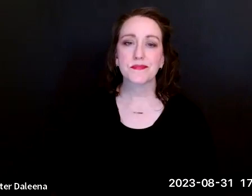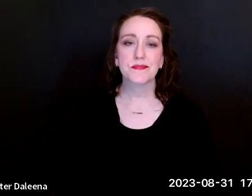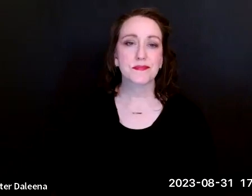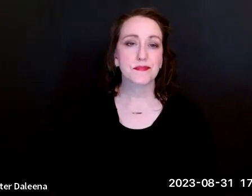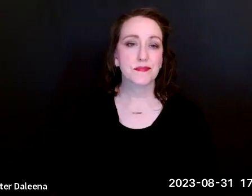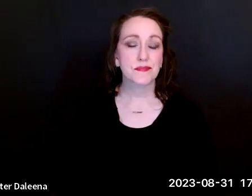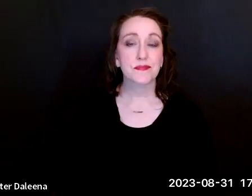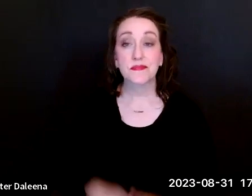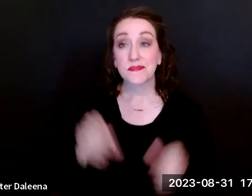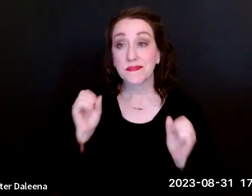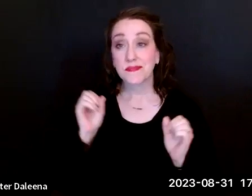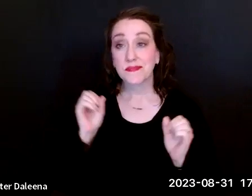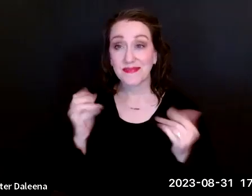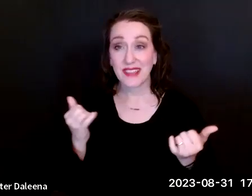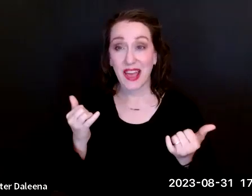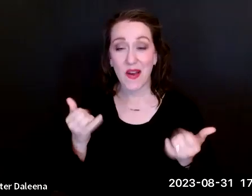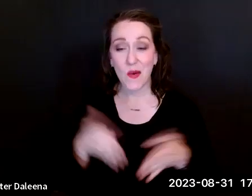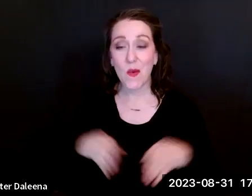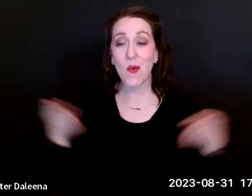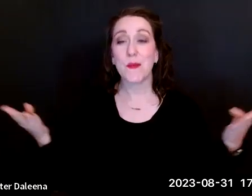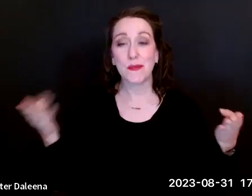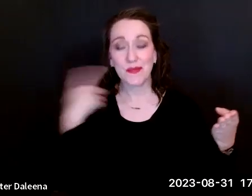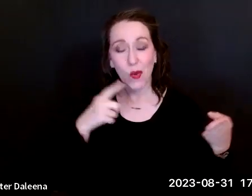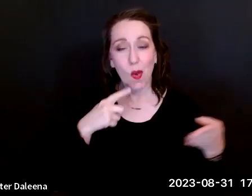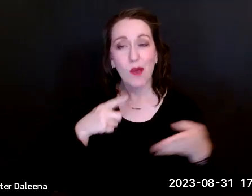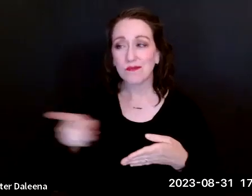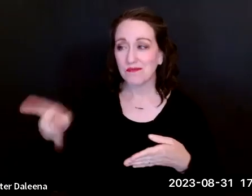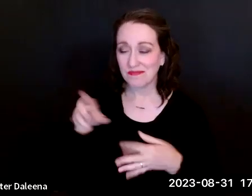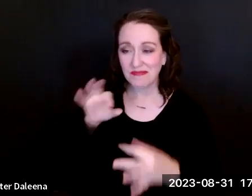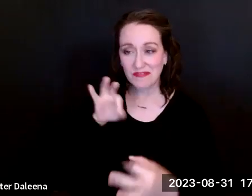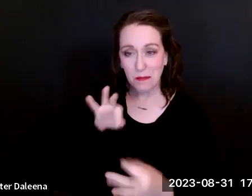okay now we'd like to open the floor up again for your feedback please